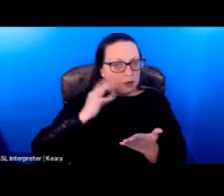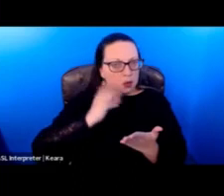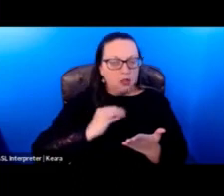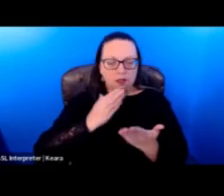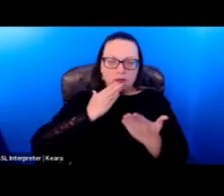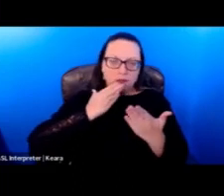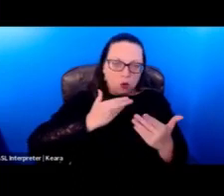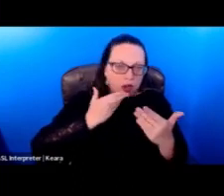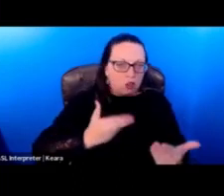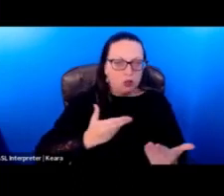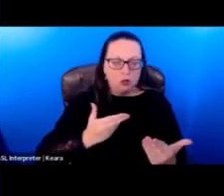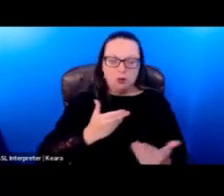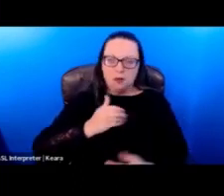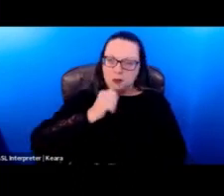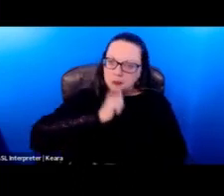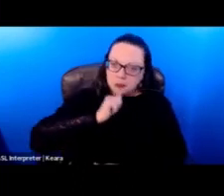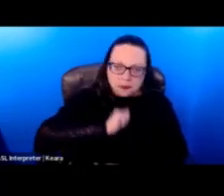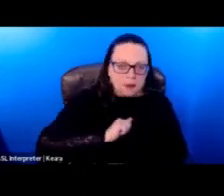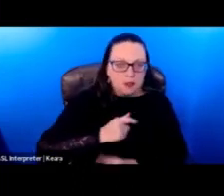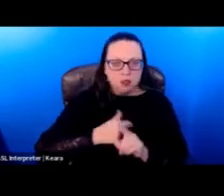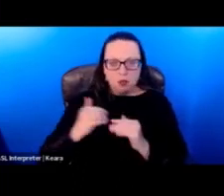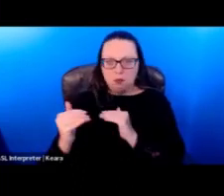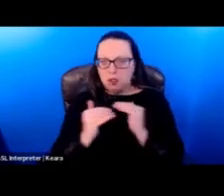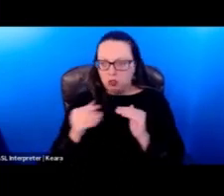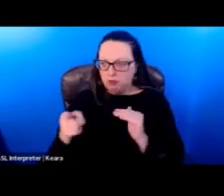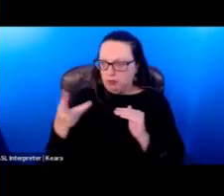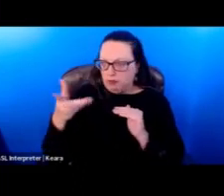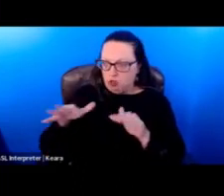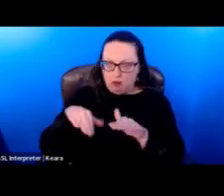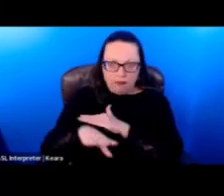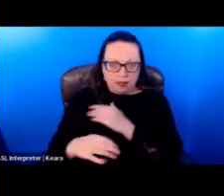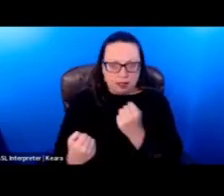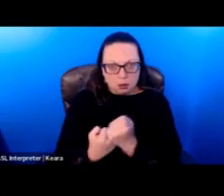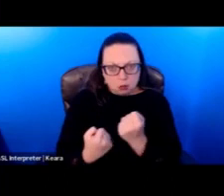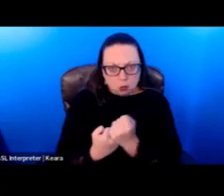support is available and when services and rural population is